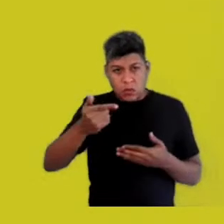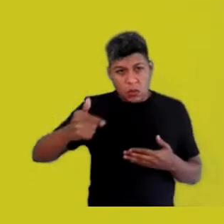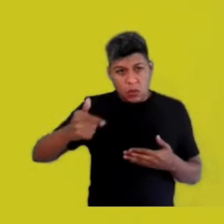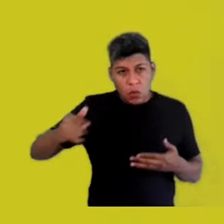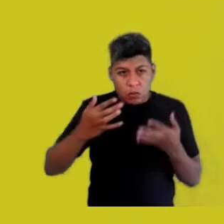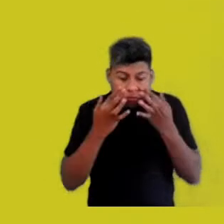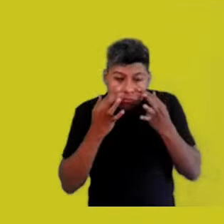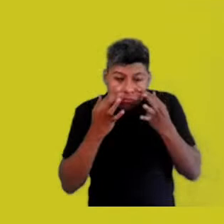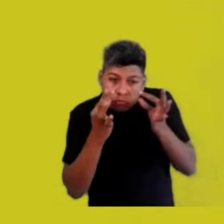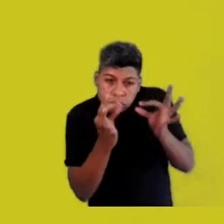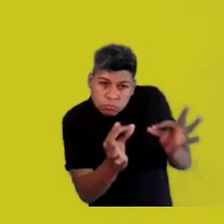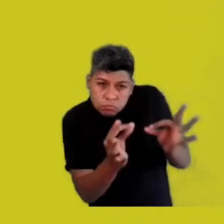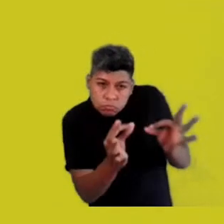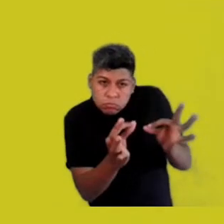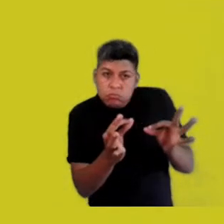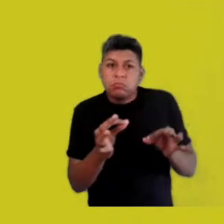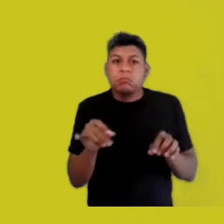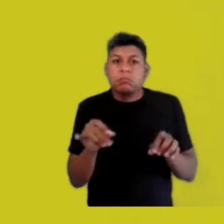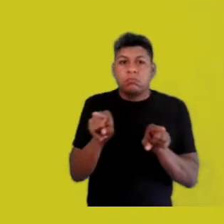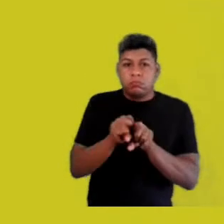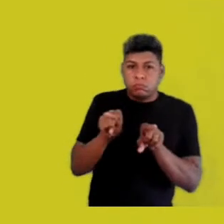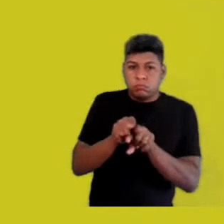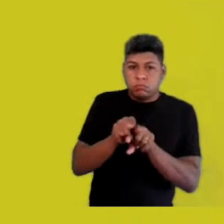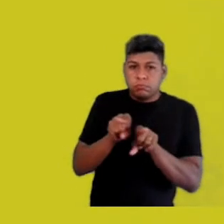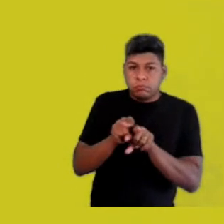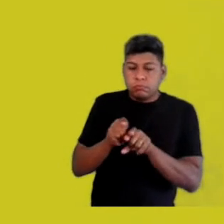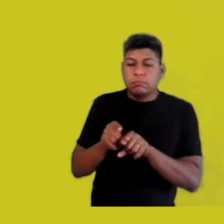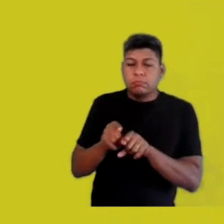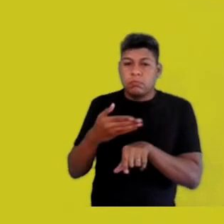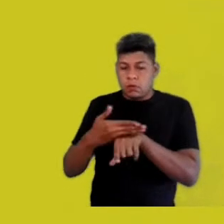and begin participating through the chatroom